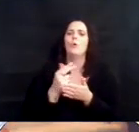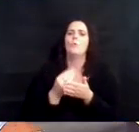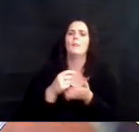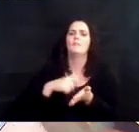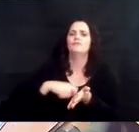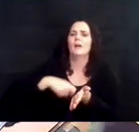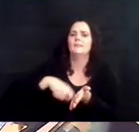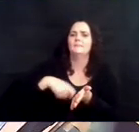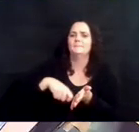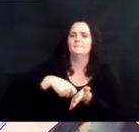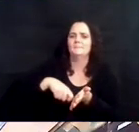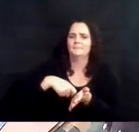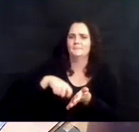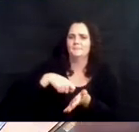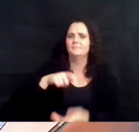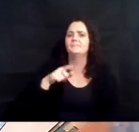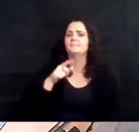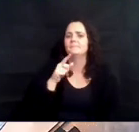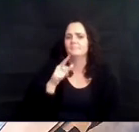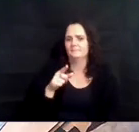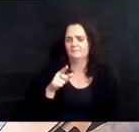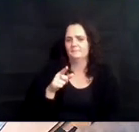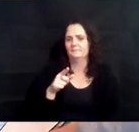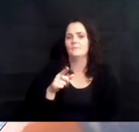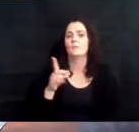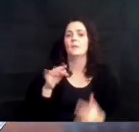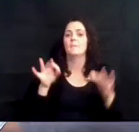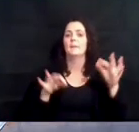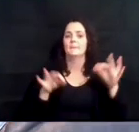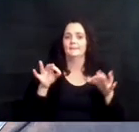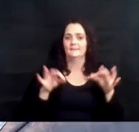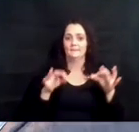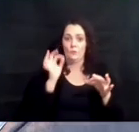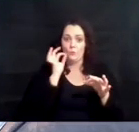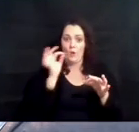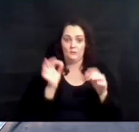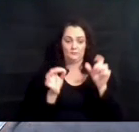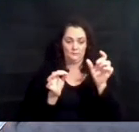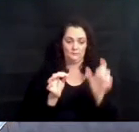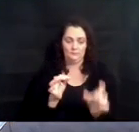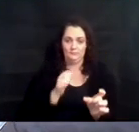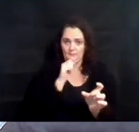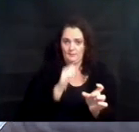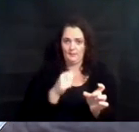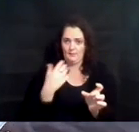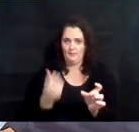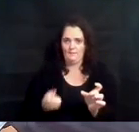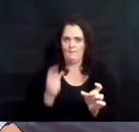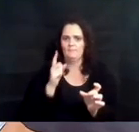So, we've got that puppet and I'm going to do this this time on white so, I'm going to move over here.